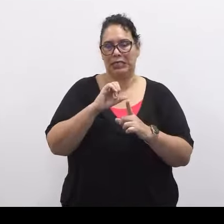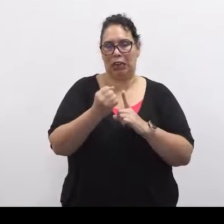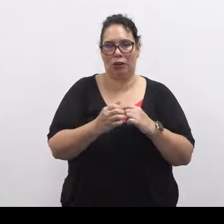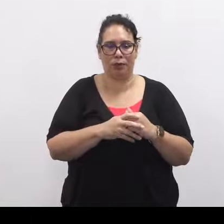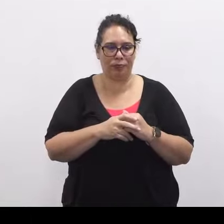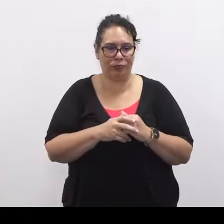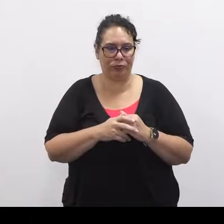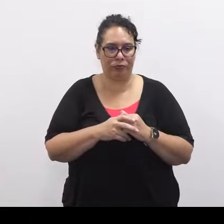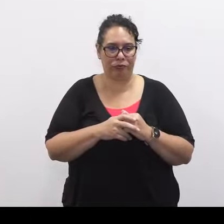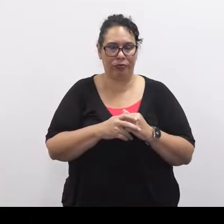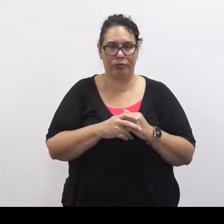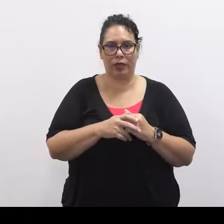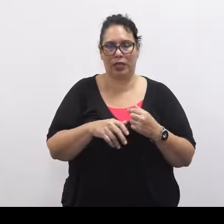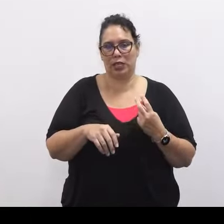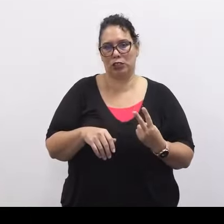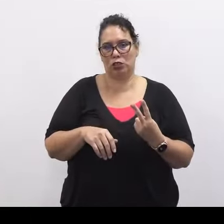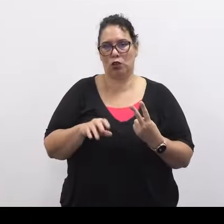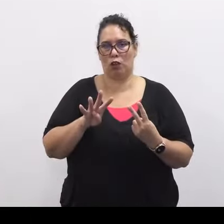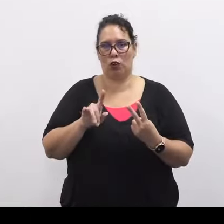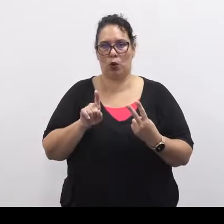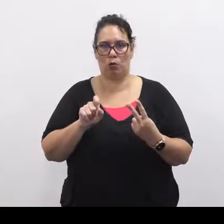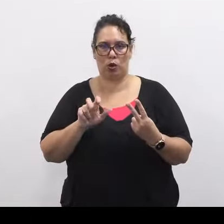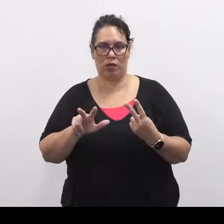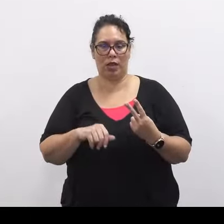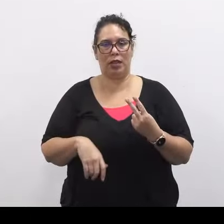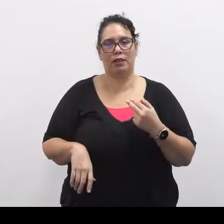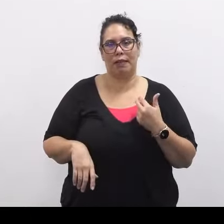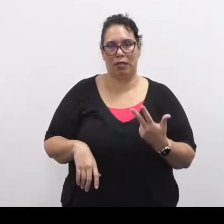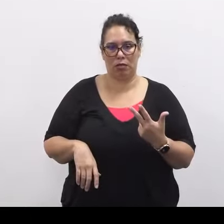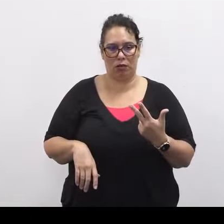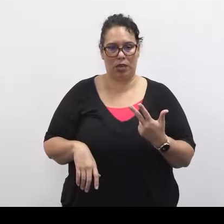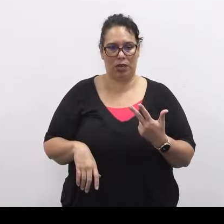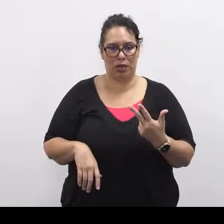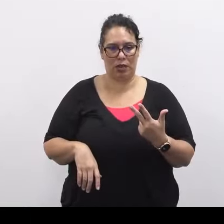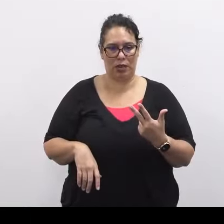plurality in District 2 of 41.3 and 3, and the 34.9.